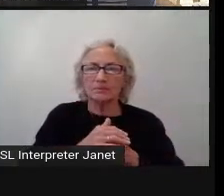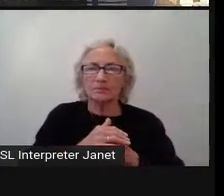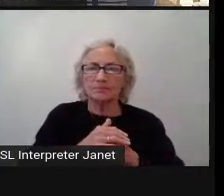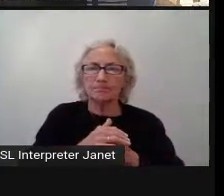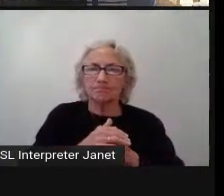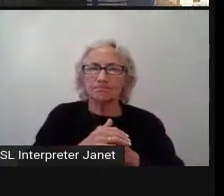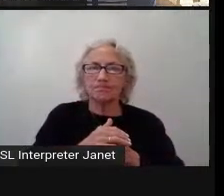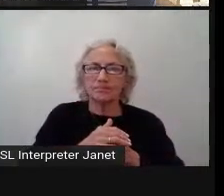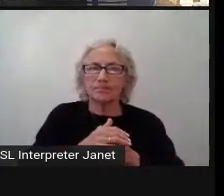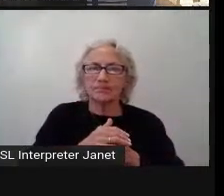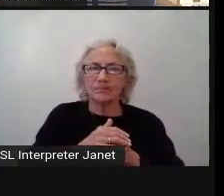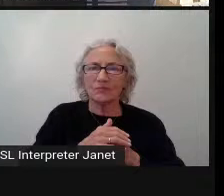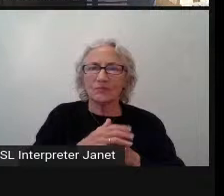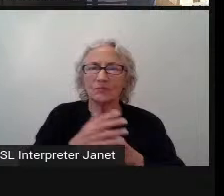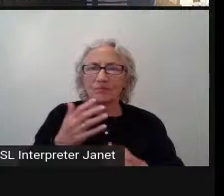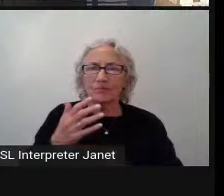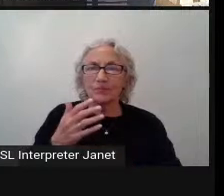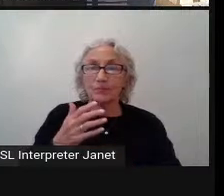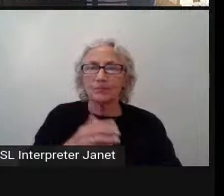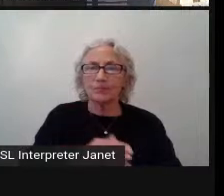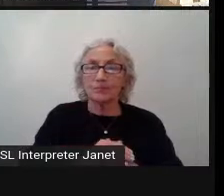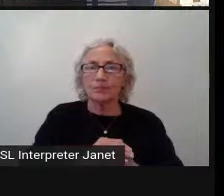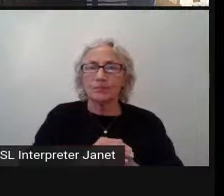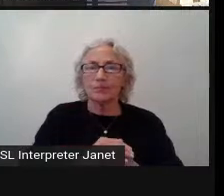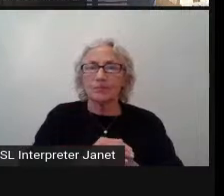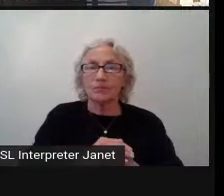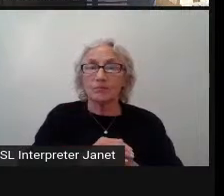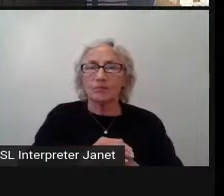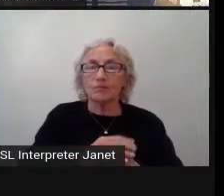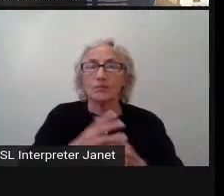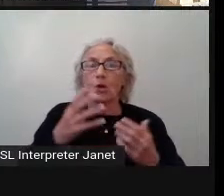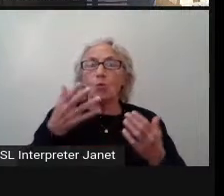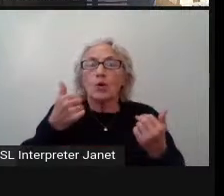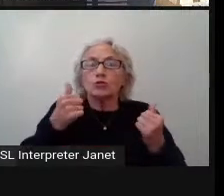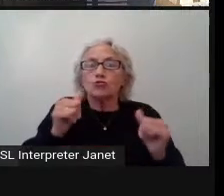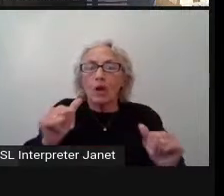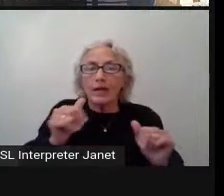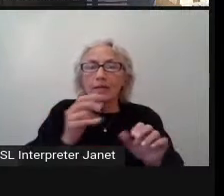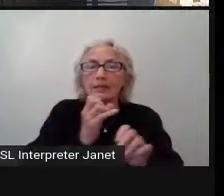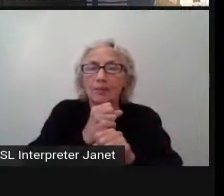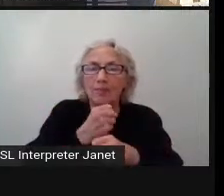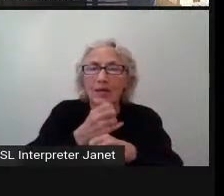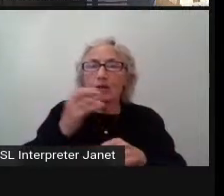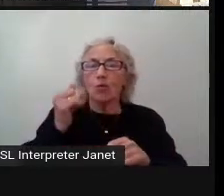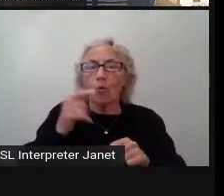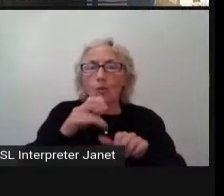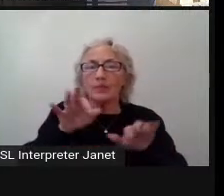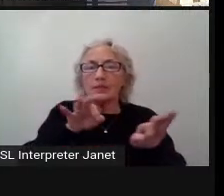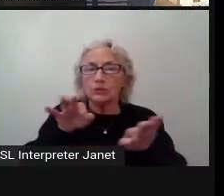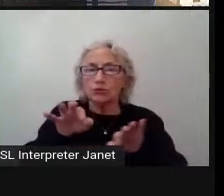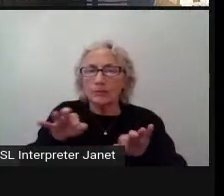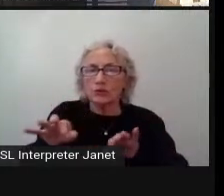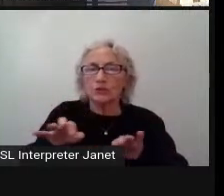and they do not say that they need a description than they need to add that description.